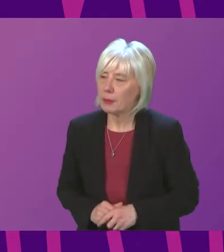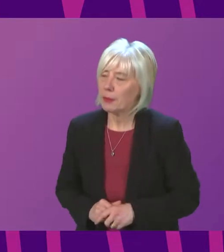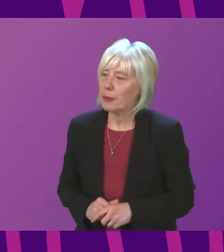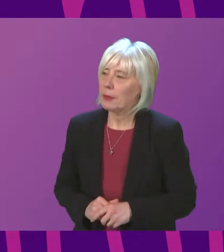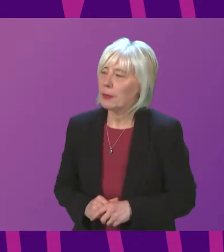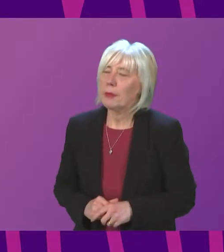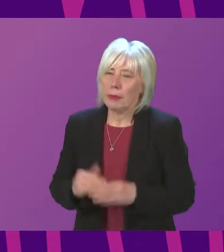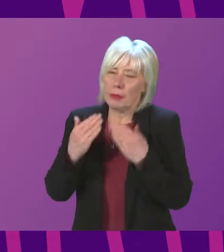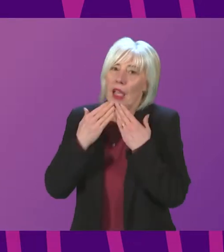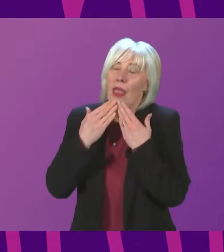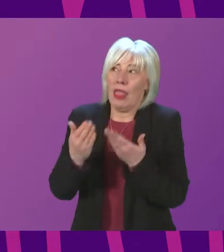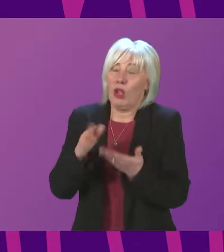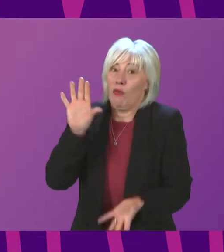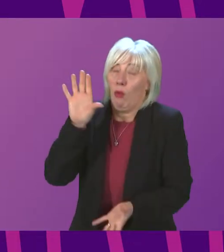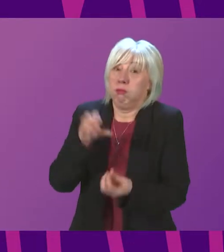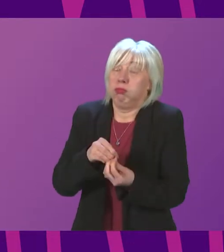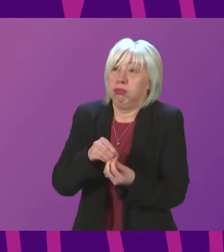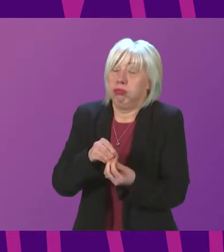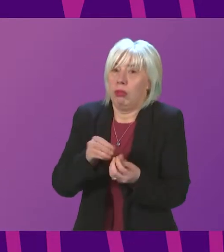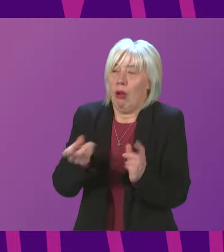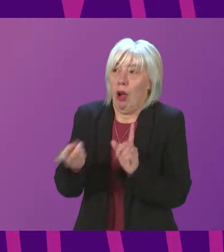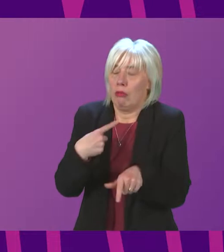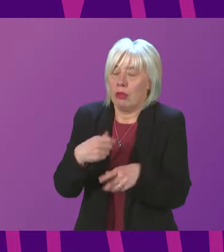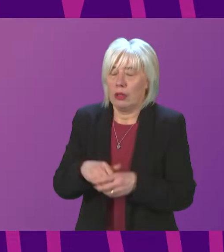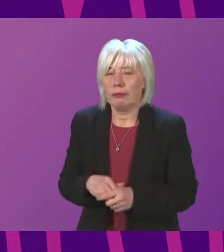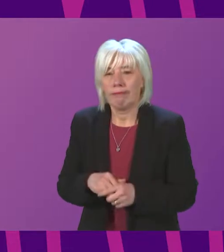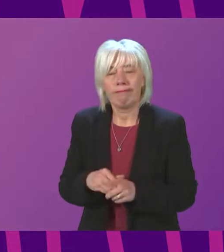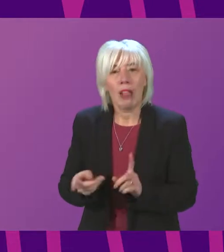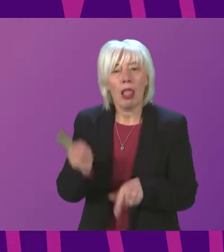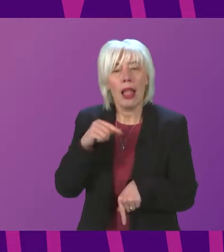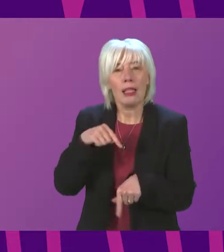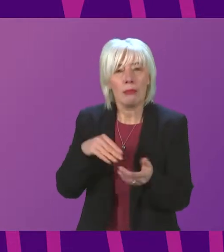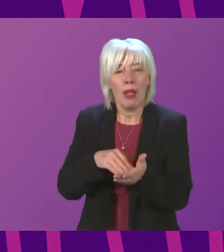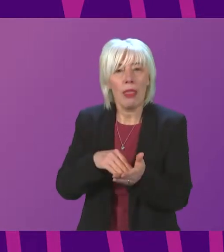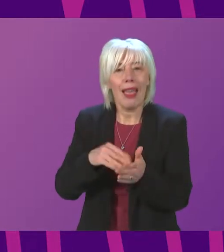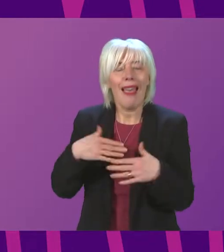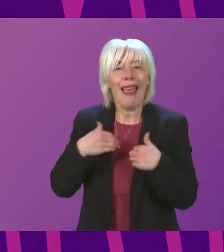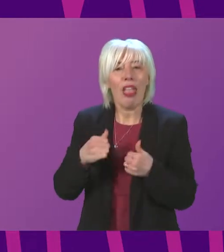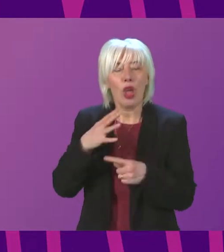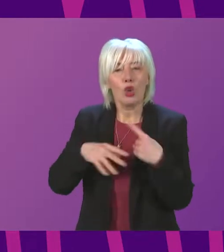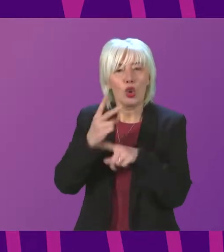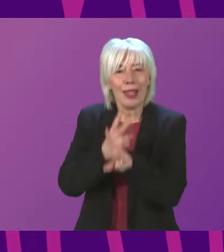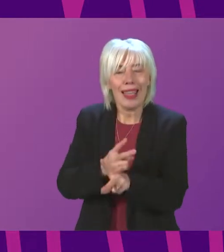I thank the First Minister for that comprehensive answer. Last month, the Health, Social Care and Sport Committee, which I convene, finished taking